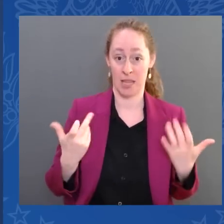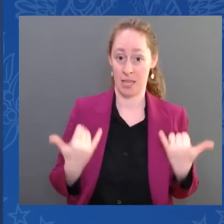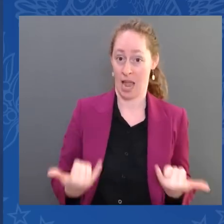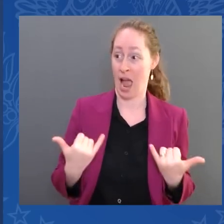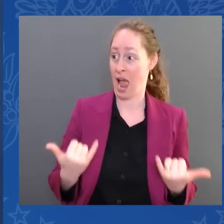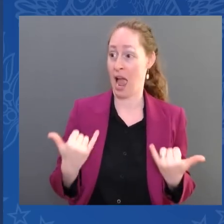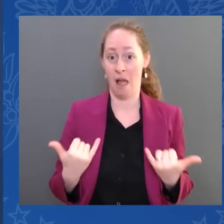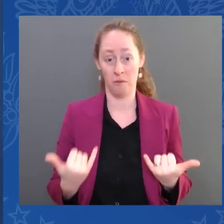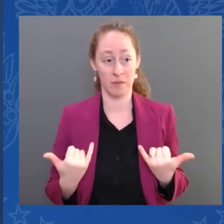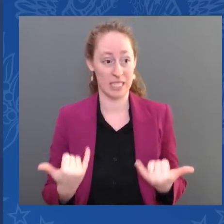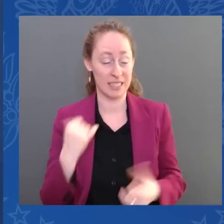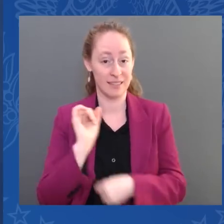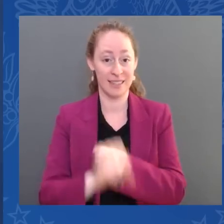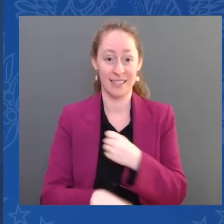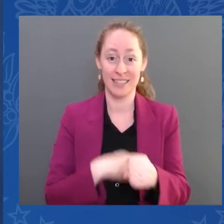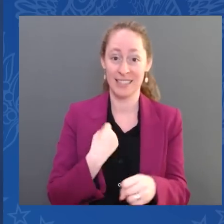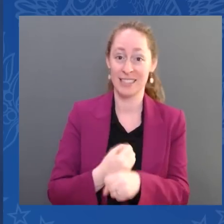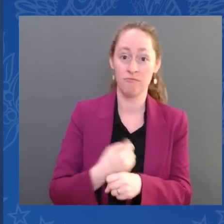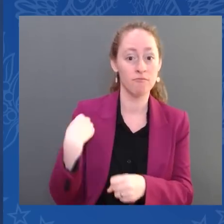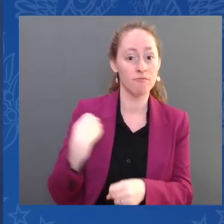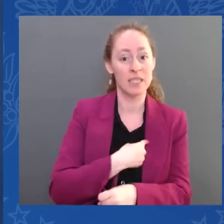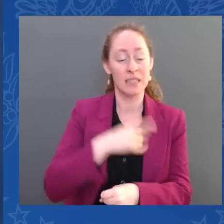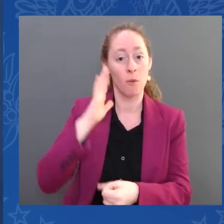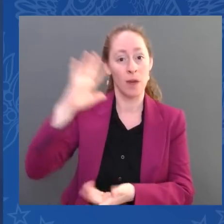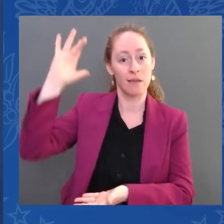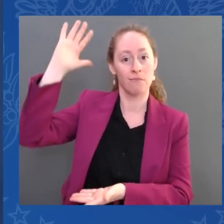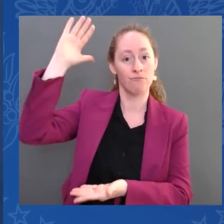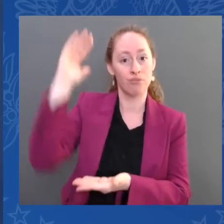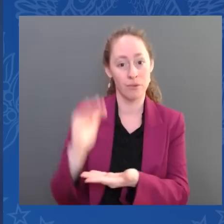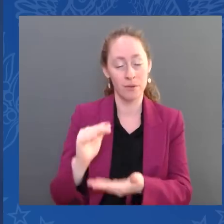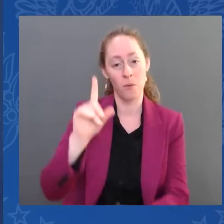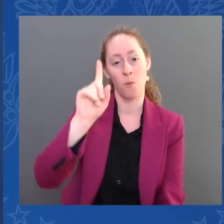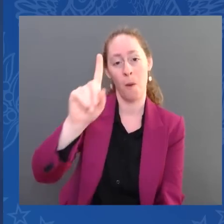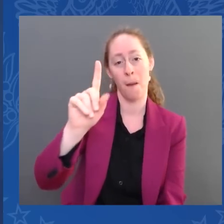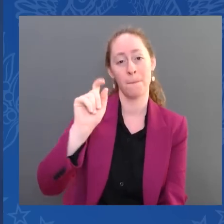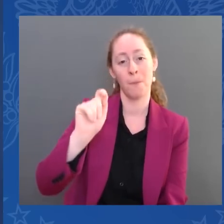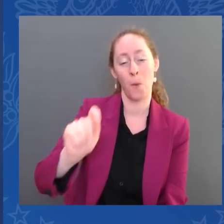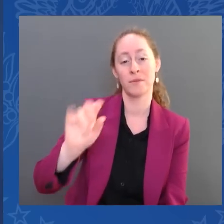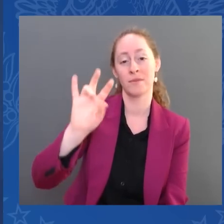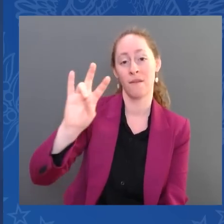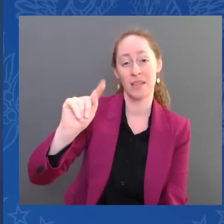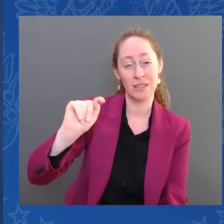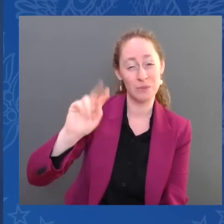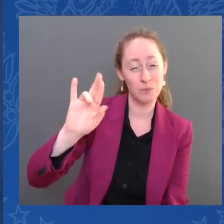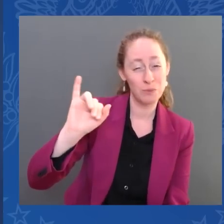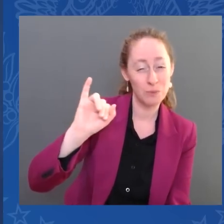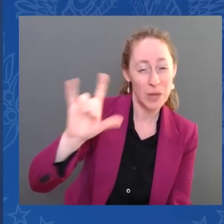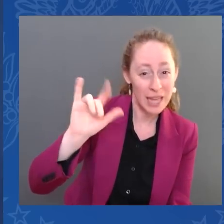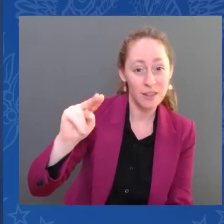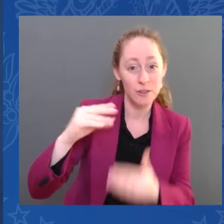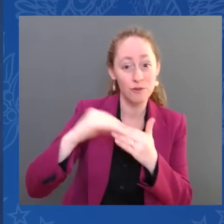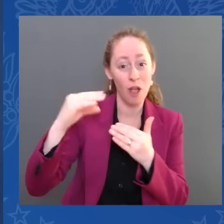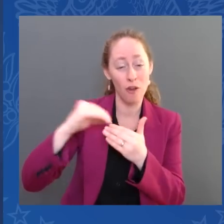This year by $1.7 trillion. That's a fact. The largest decline in American history.